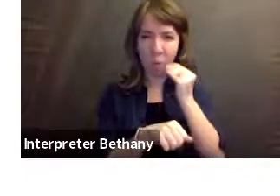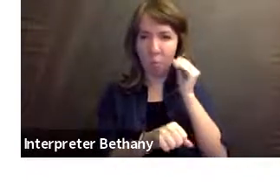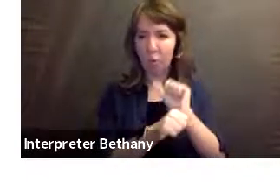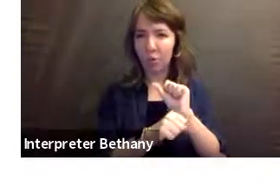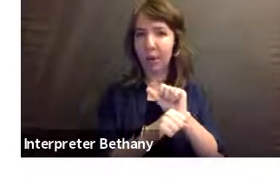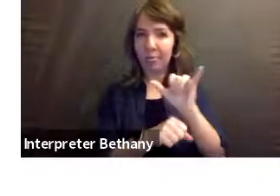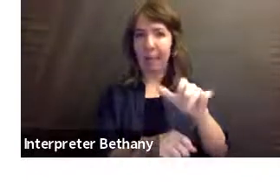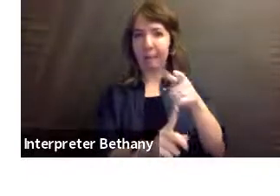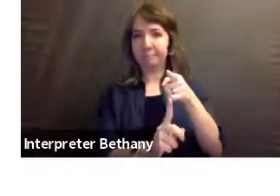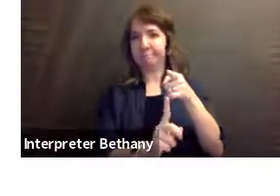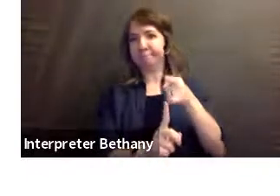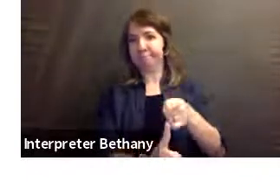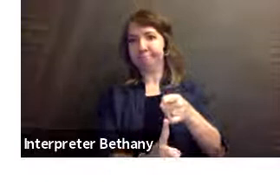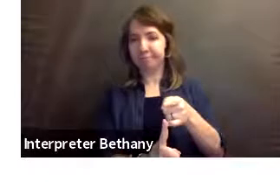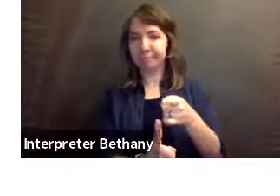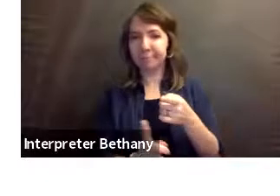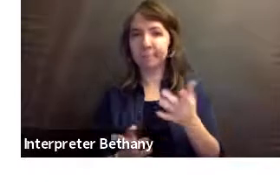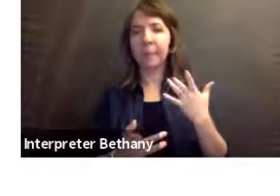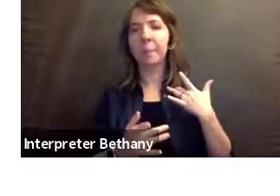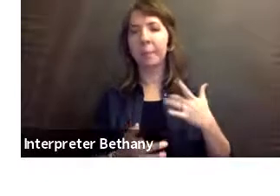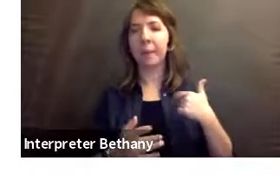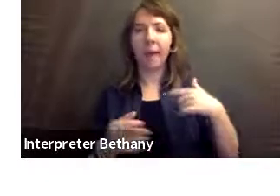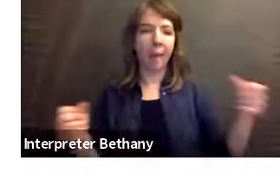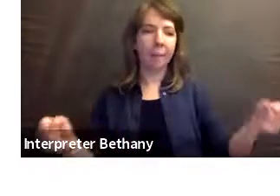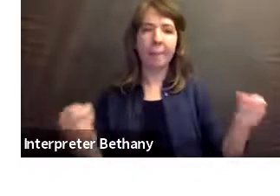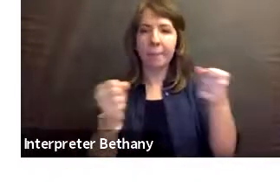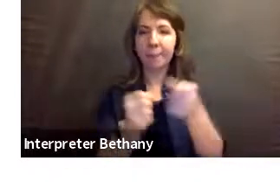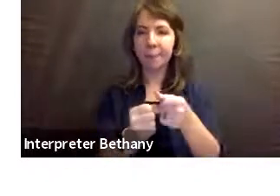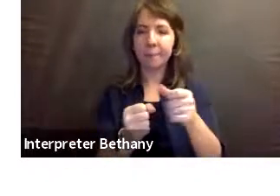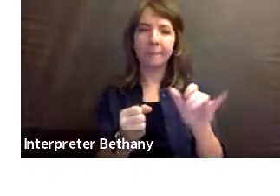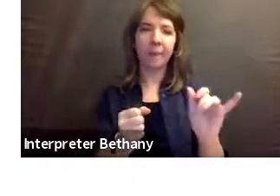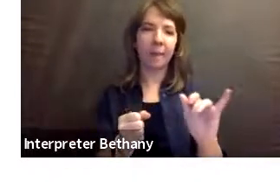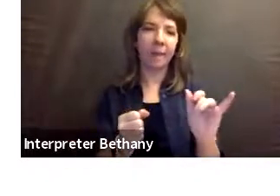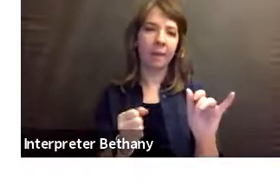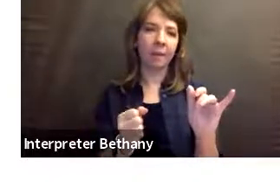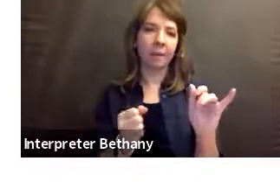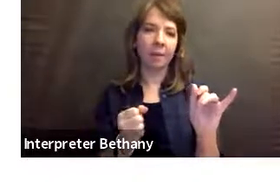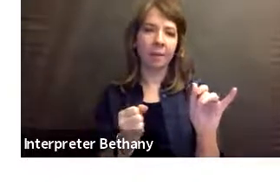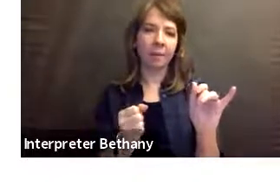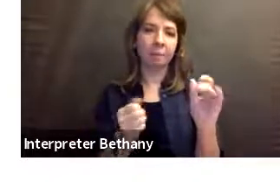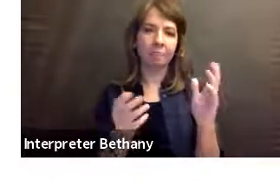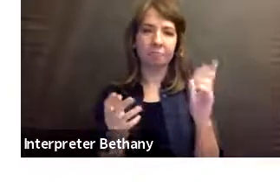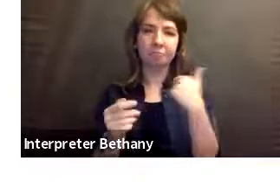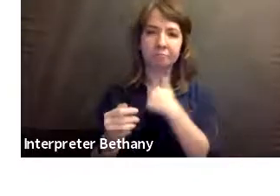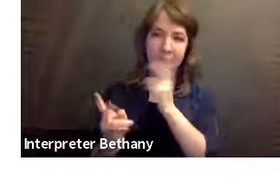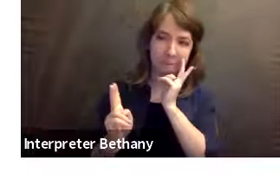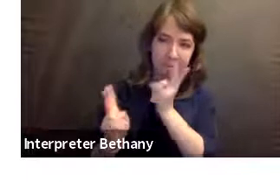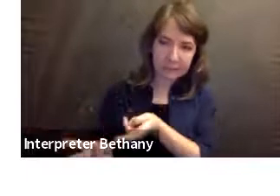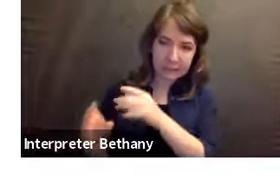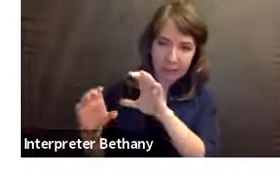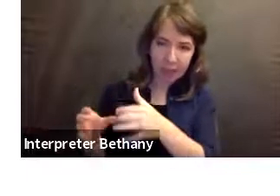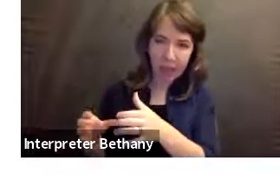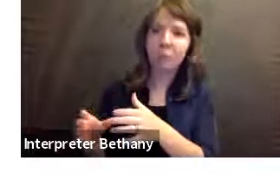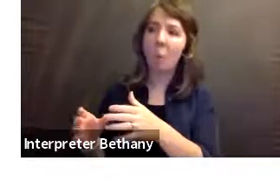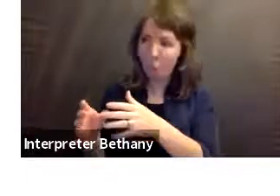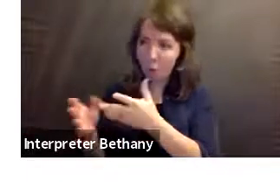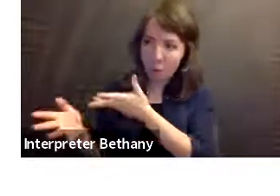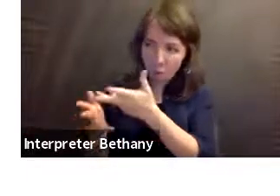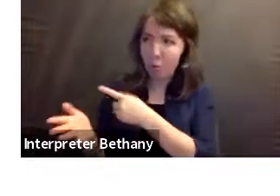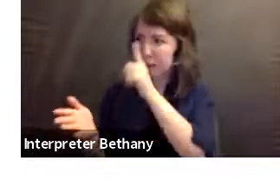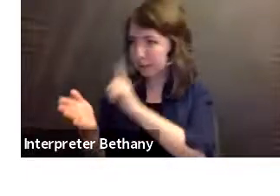Linda Kobashigawa: And it's usually I pair them with I pay a visit to the course and to a class period and talk about research and then the guide is for students to reference after